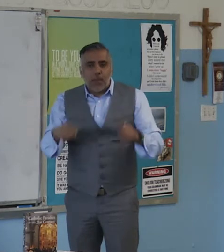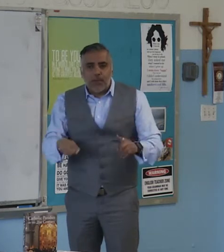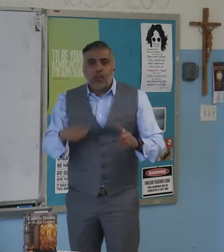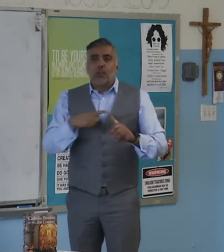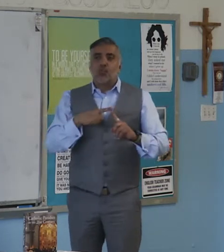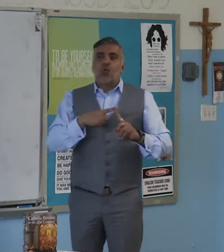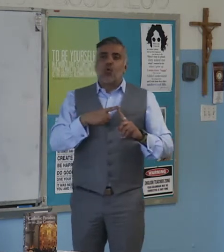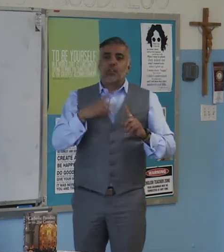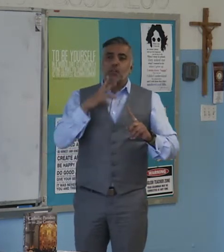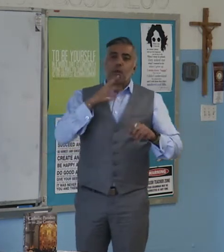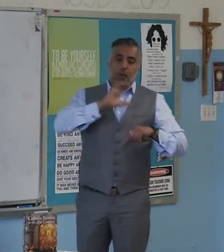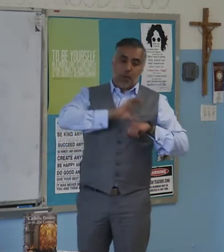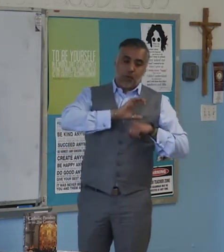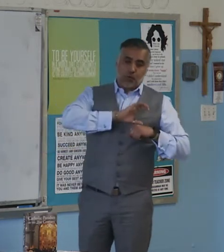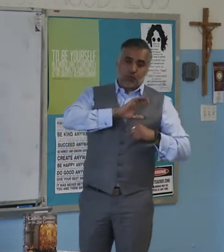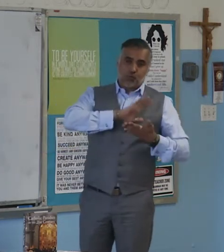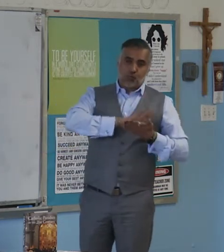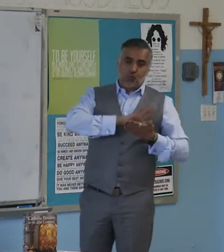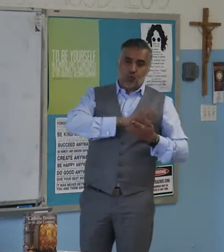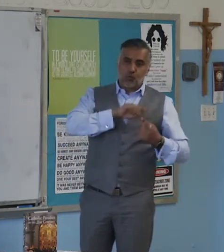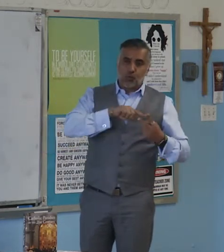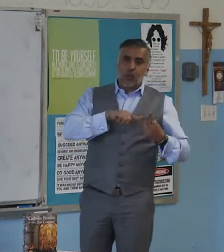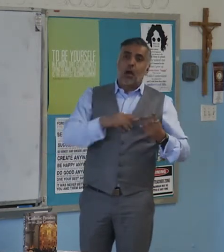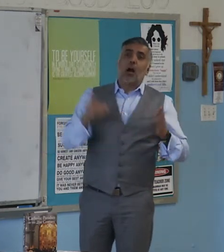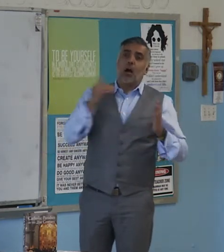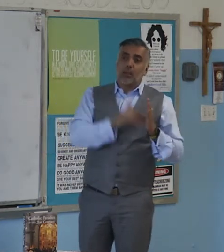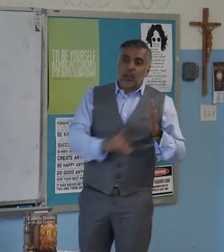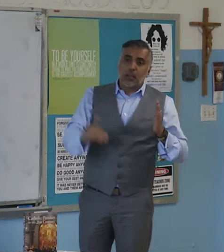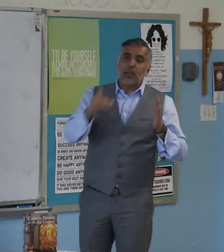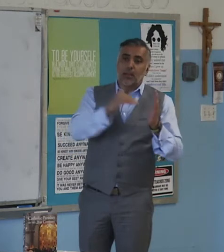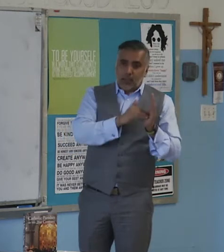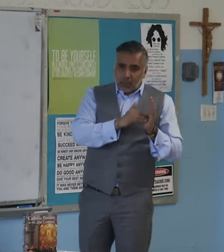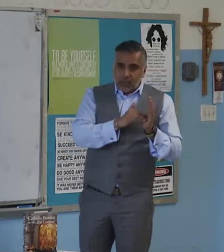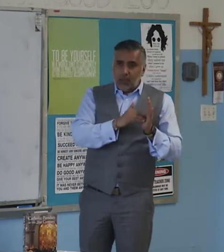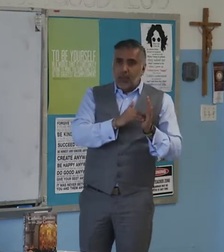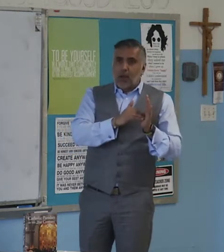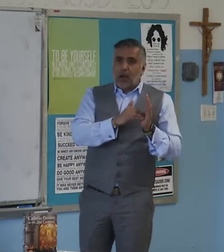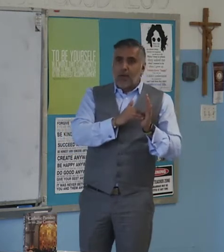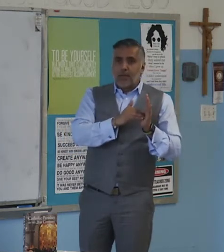of the parish schools and the parishes again and again, but the instinct or the